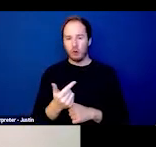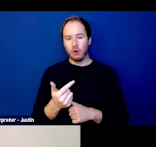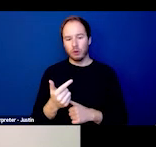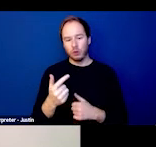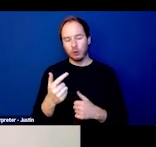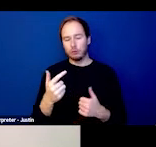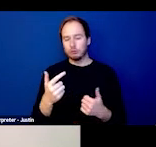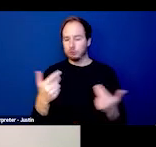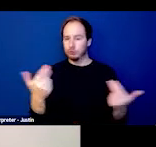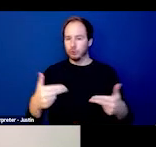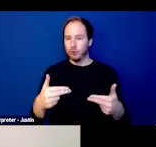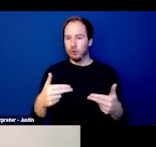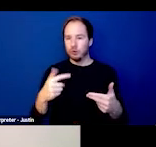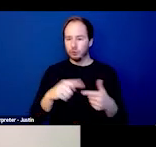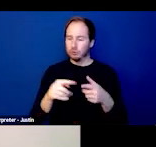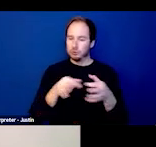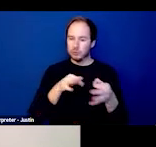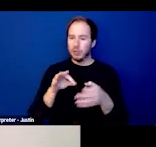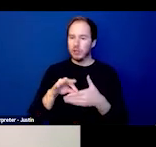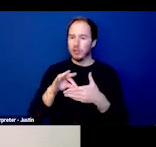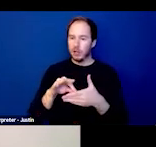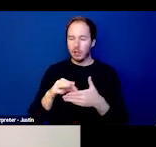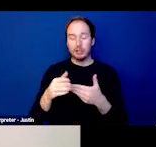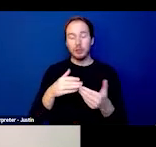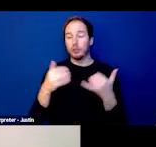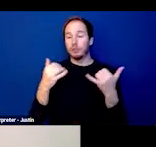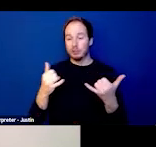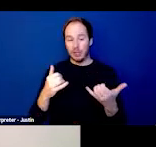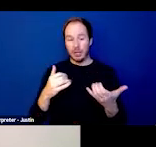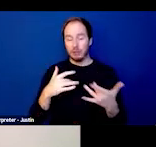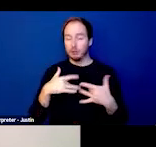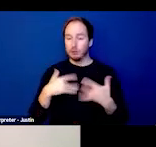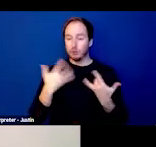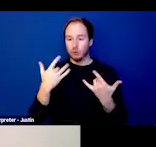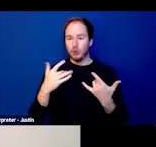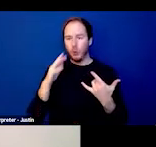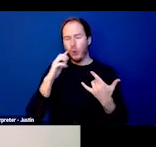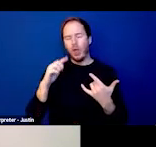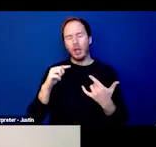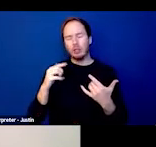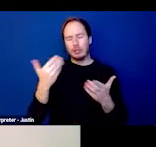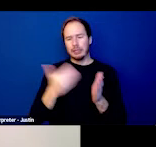So I am thrilled to introduce at least shortly and then I'll let them each introduce themselves.